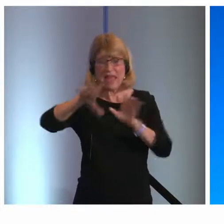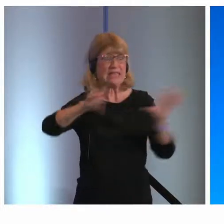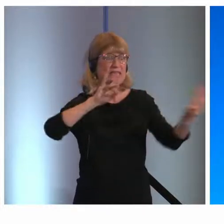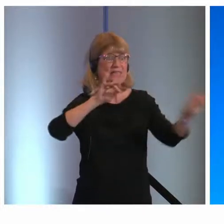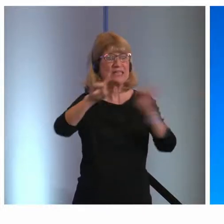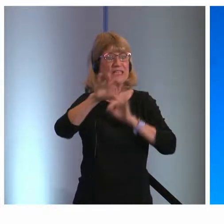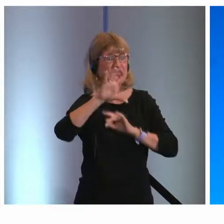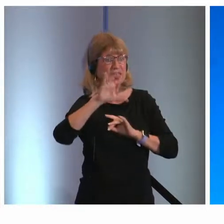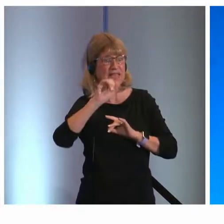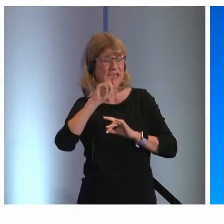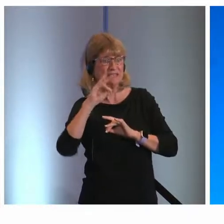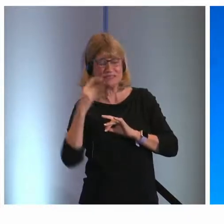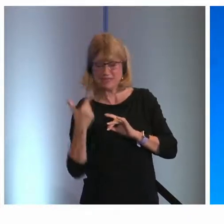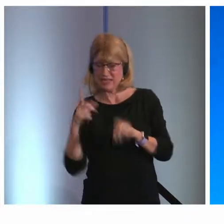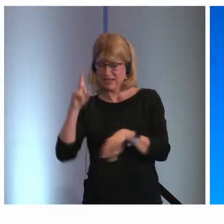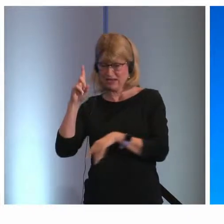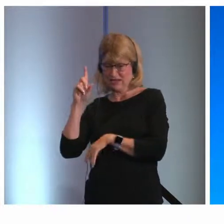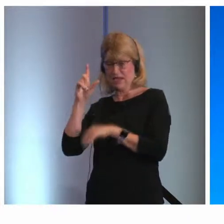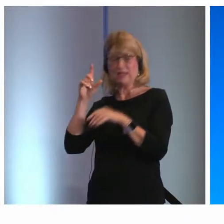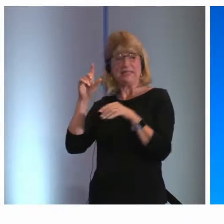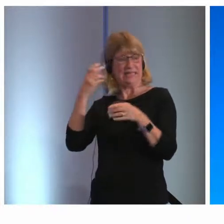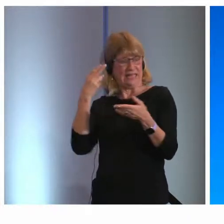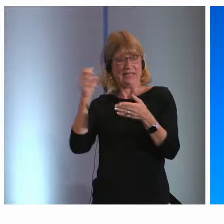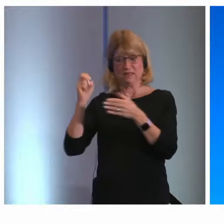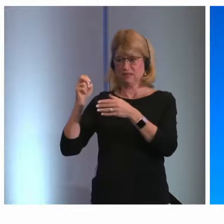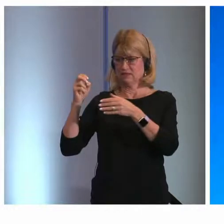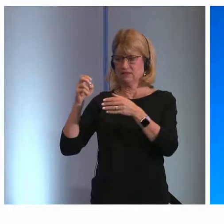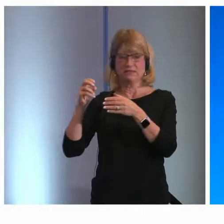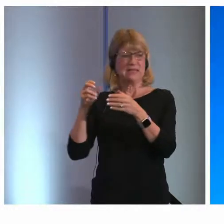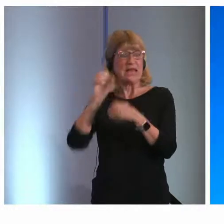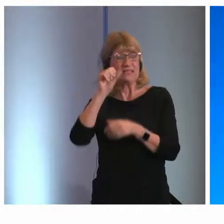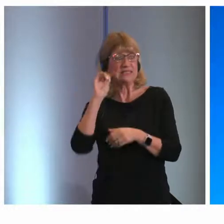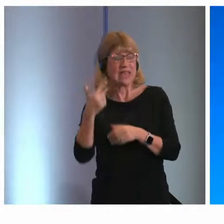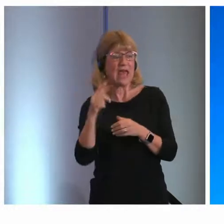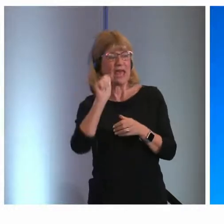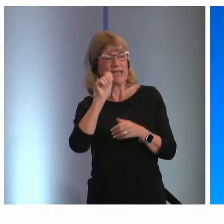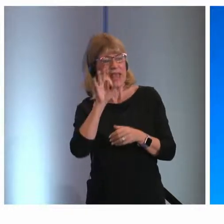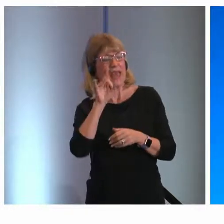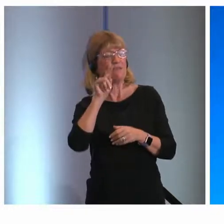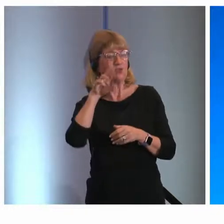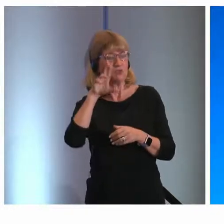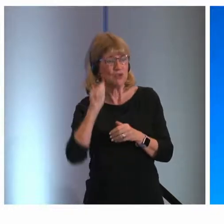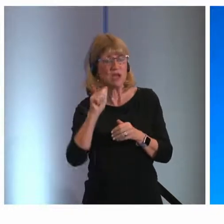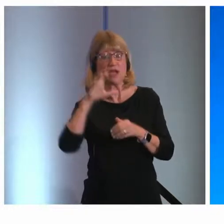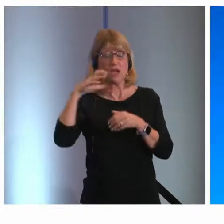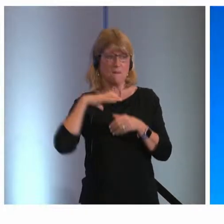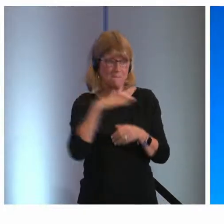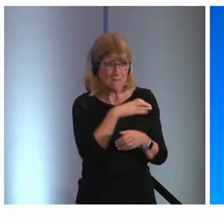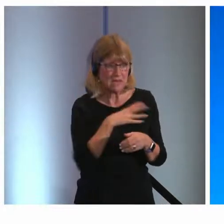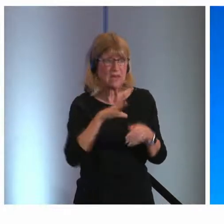wouldn't be watching from home. Authentic casting -- as we've talked about, Danny is the Vice Chair of the SAG AFTRA